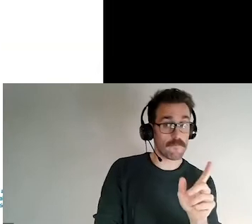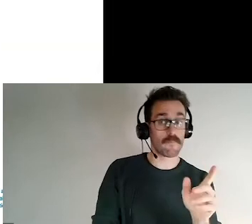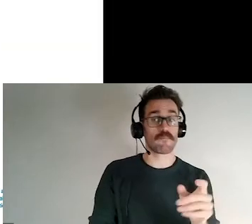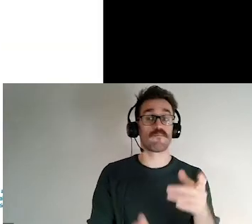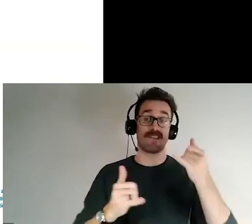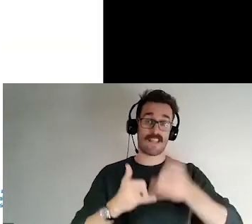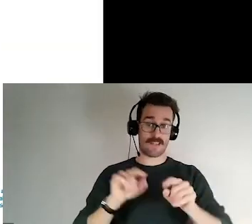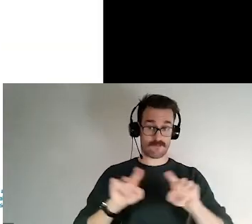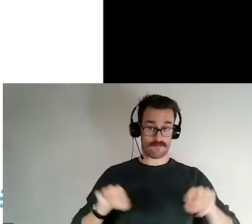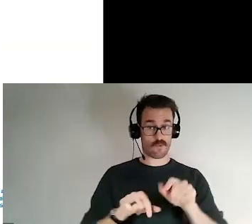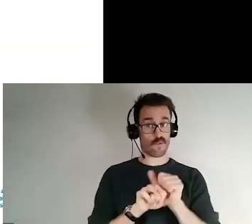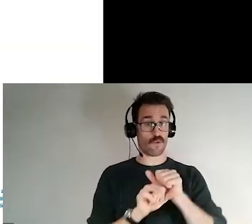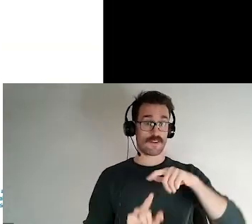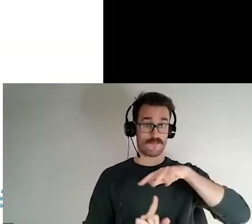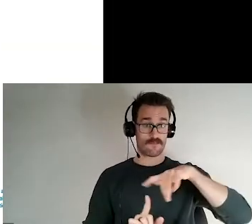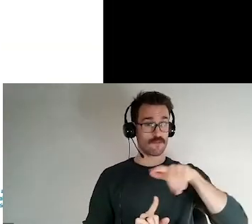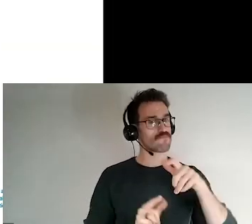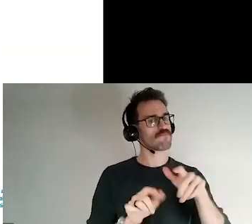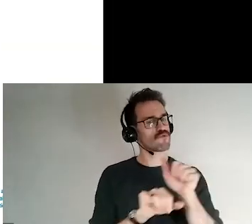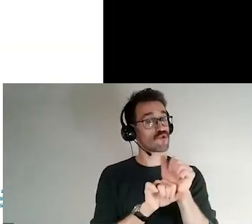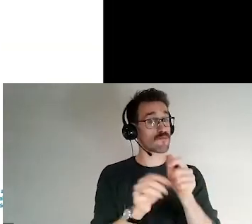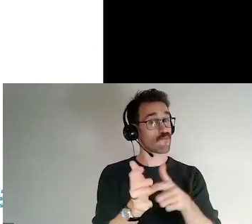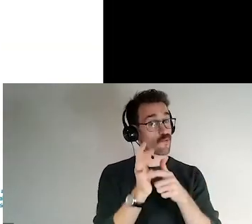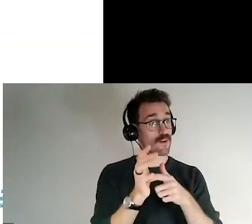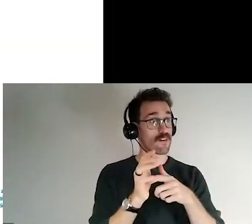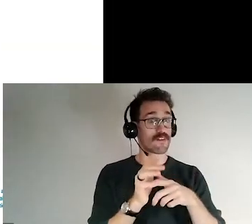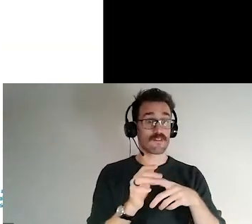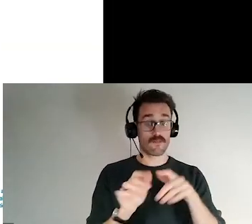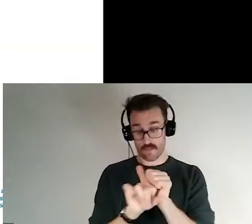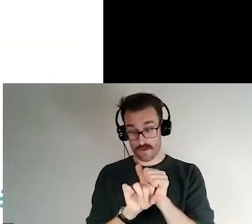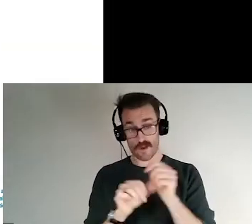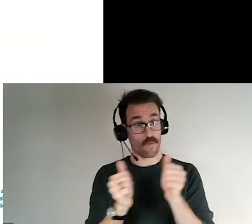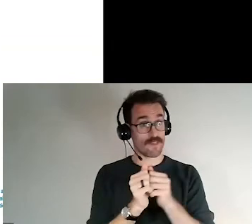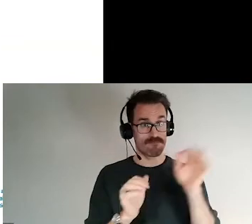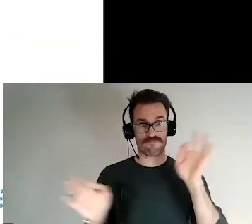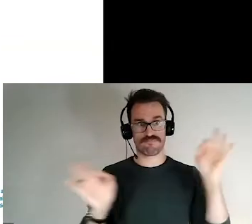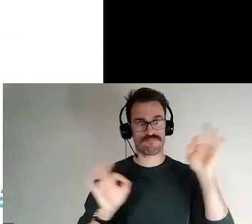does your job require working around distractions? So again we have 24 of these they can be filled up